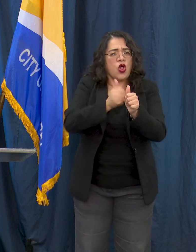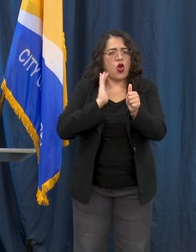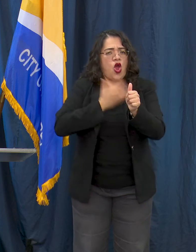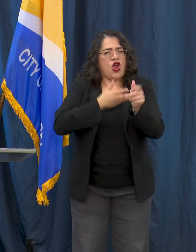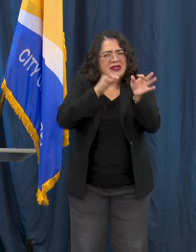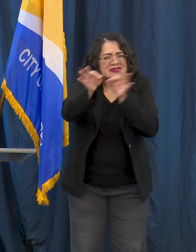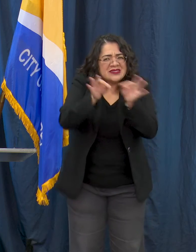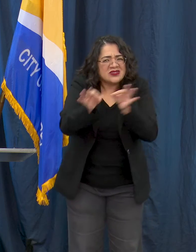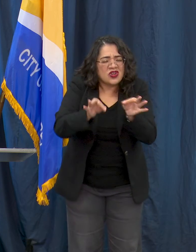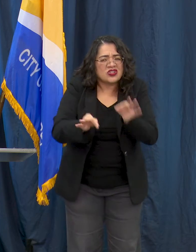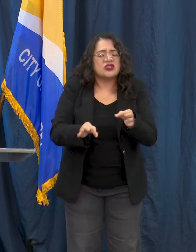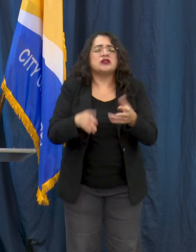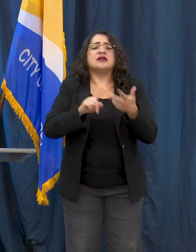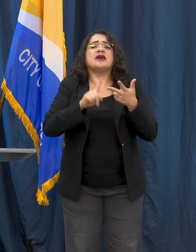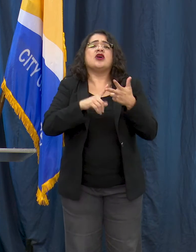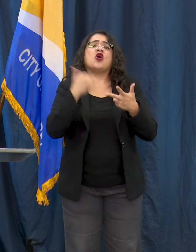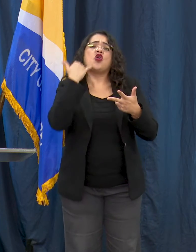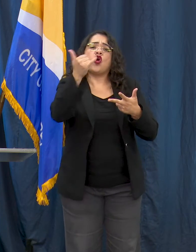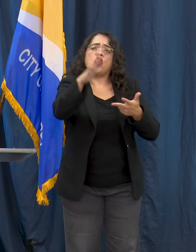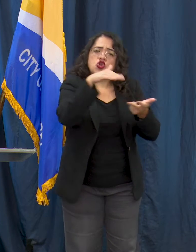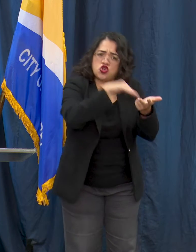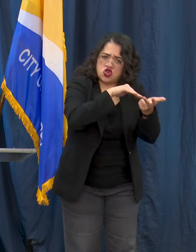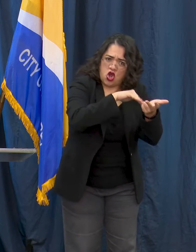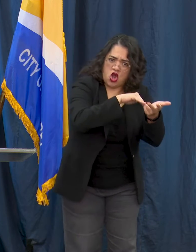call your vacant appointment and get tested at one of our six testing